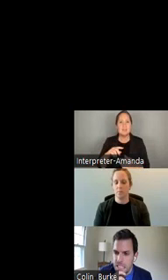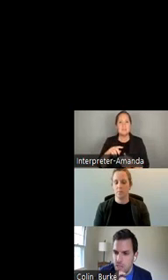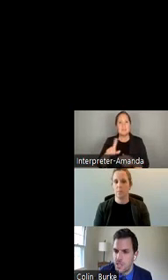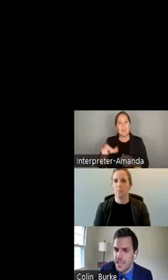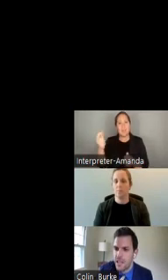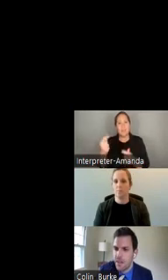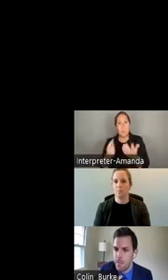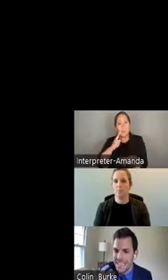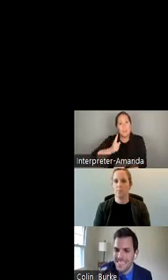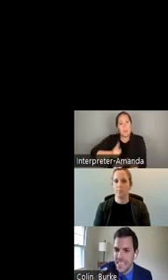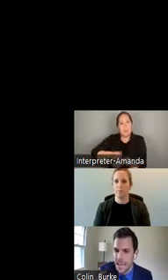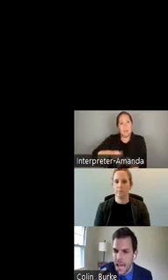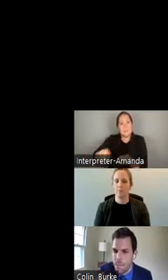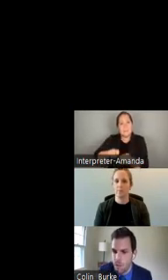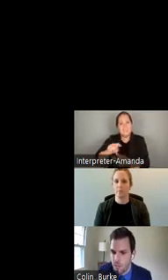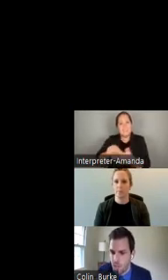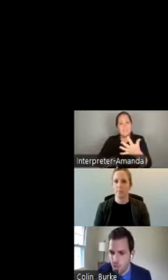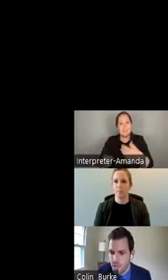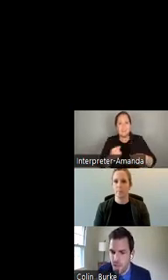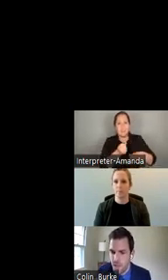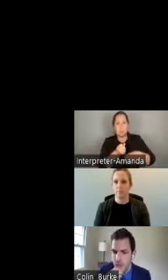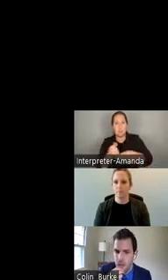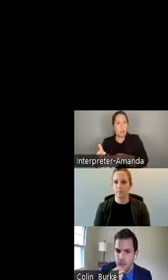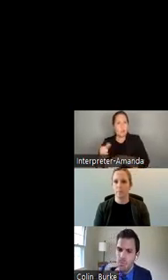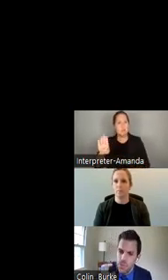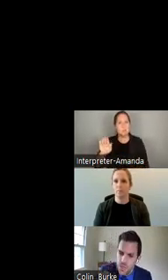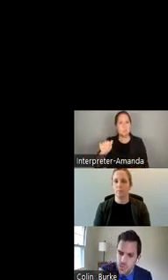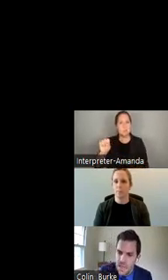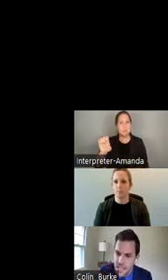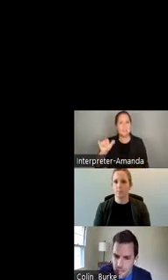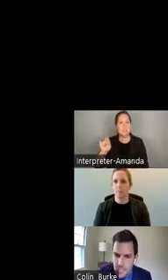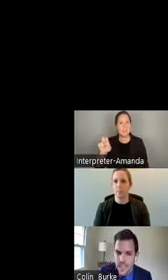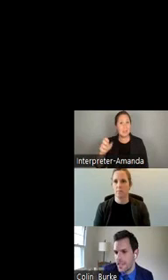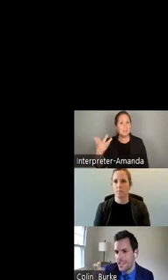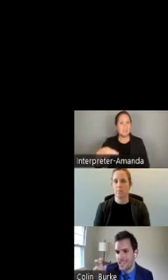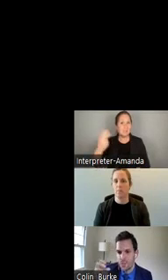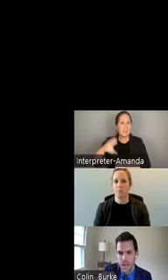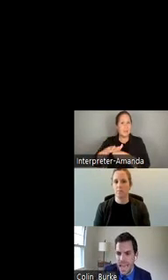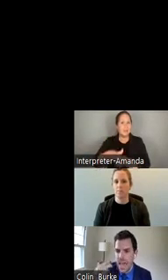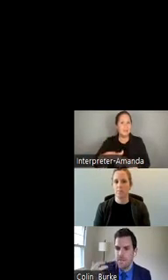lead to this kind of Baseline High burden of stress stress reactivity then is when I